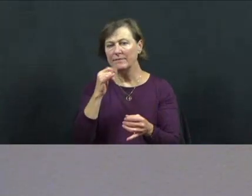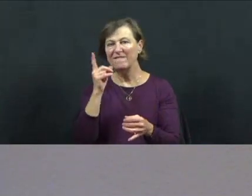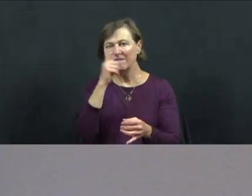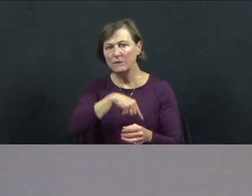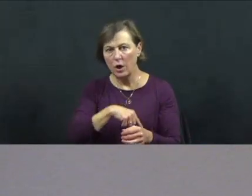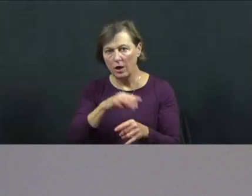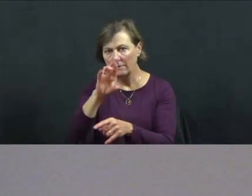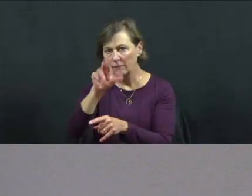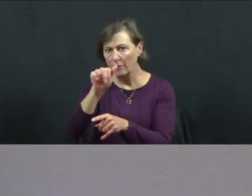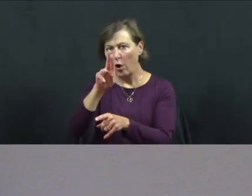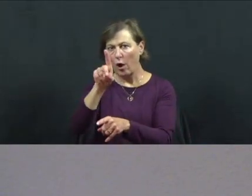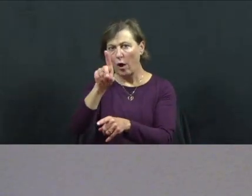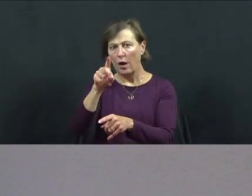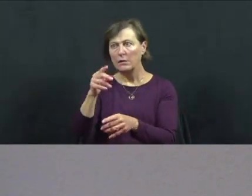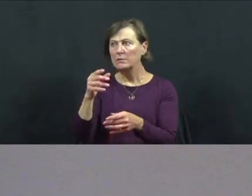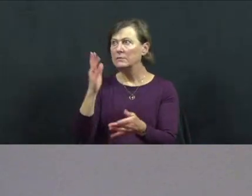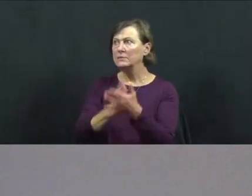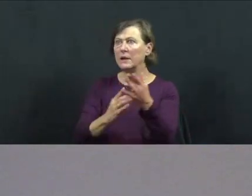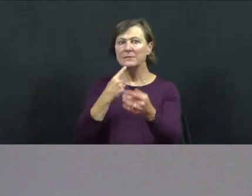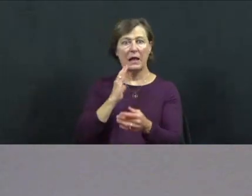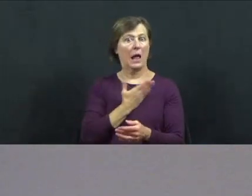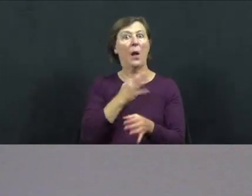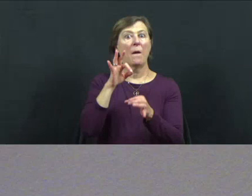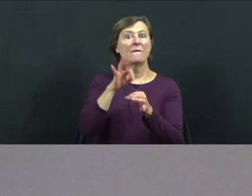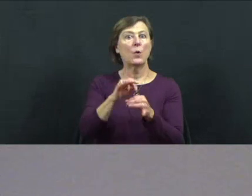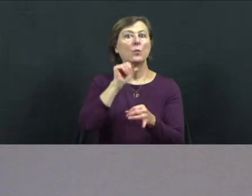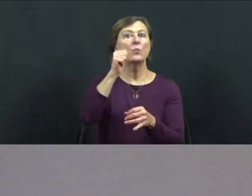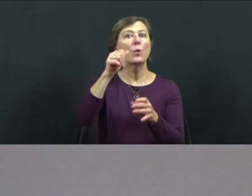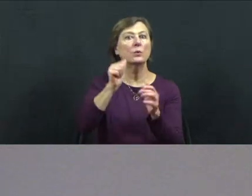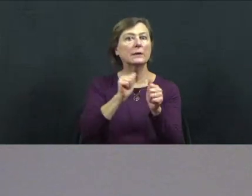count! But these allegations are largely and